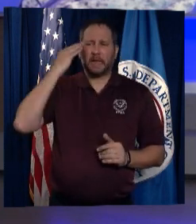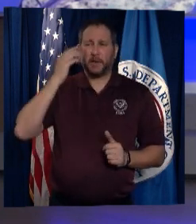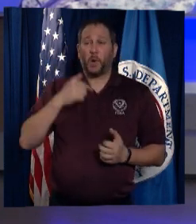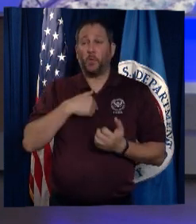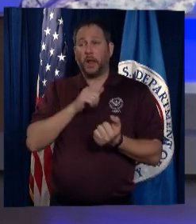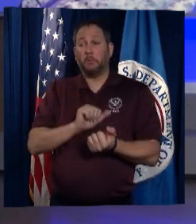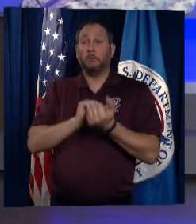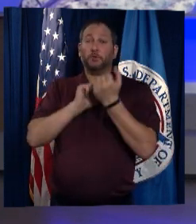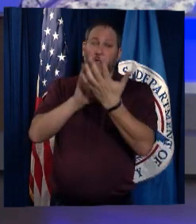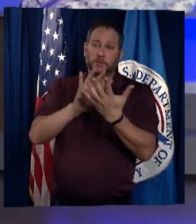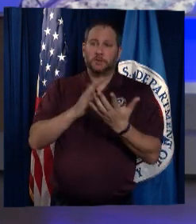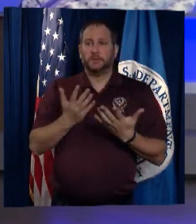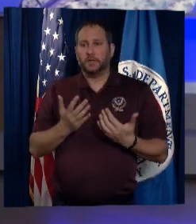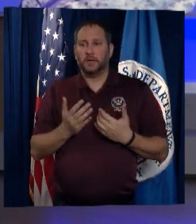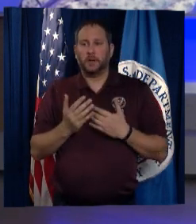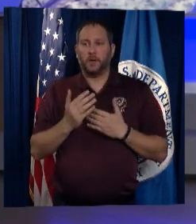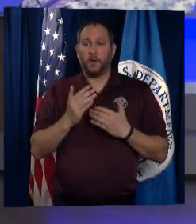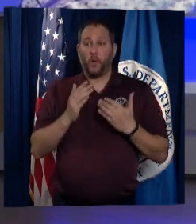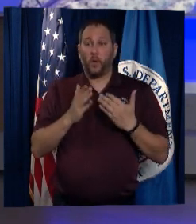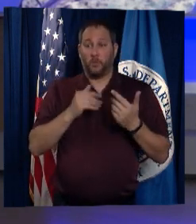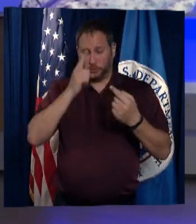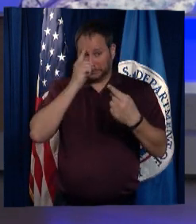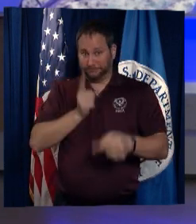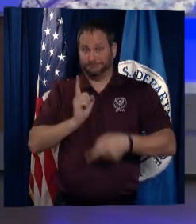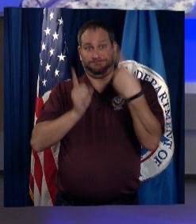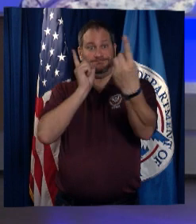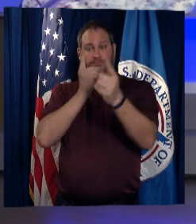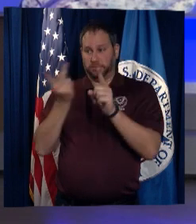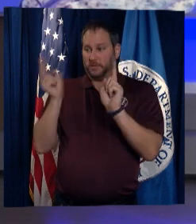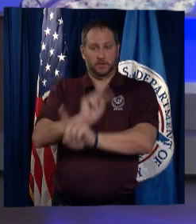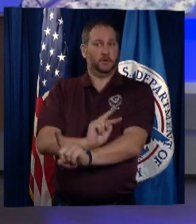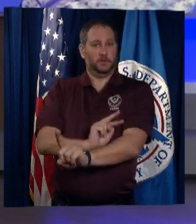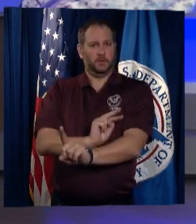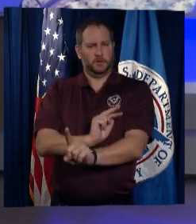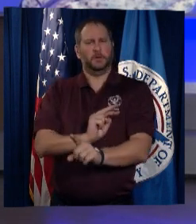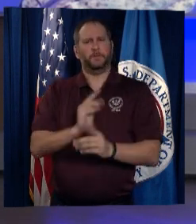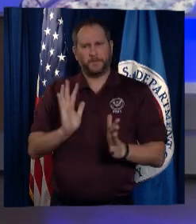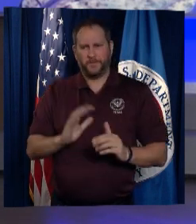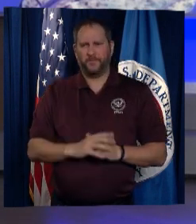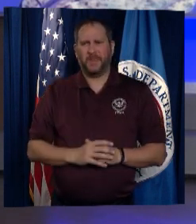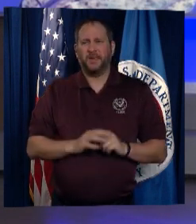community centric view of disasters is off the beaten path or even